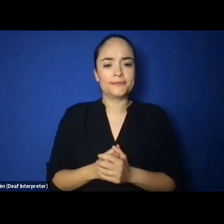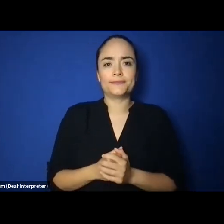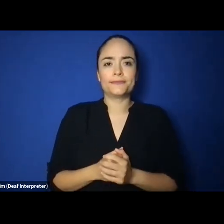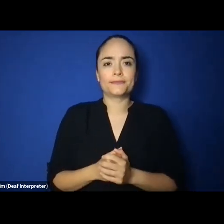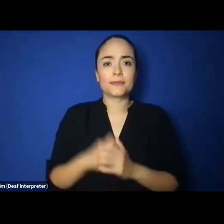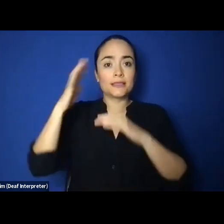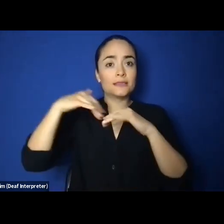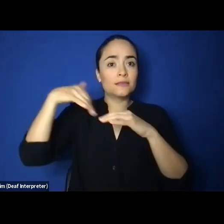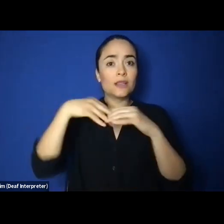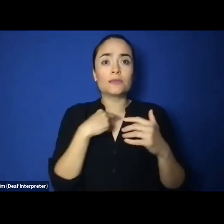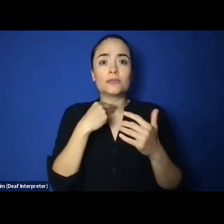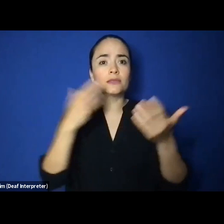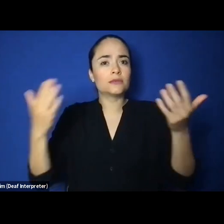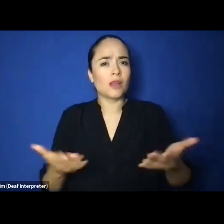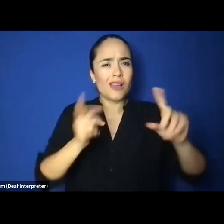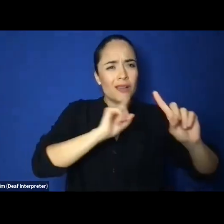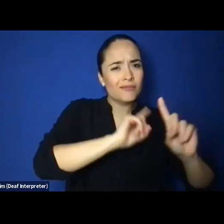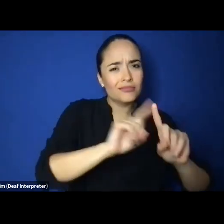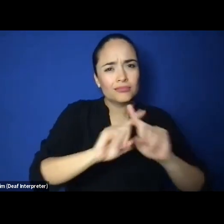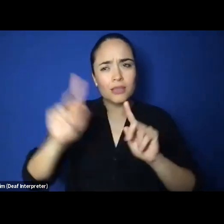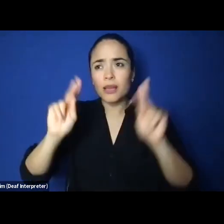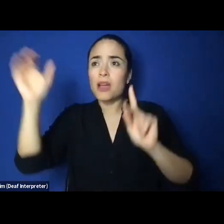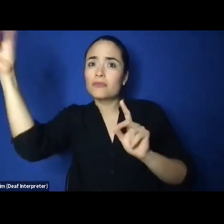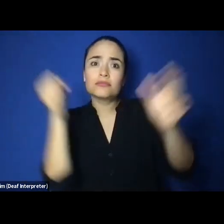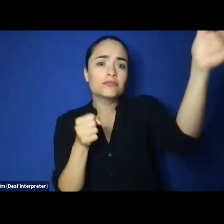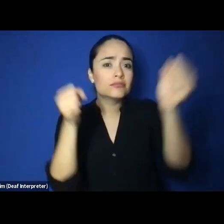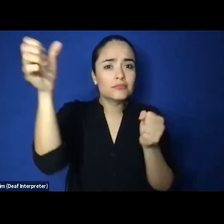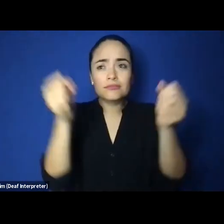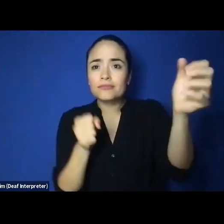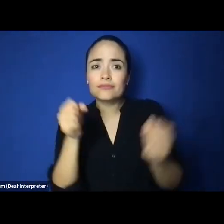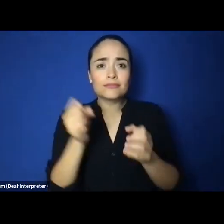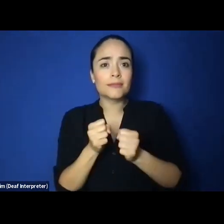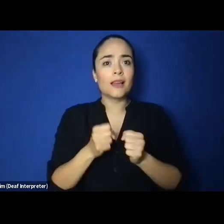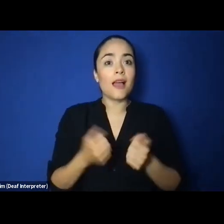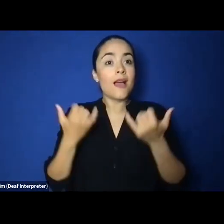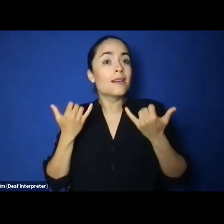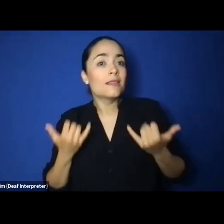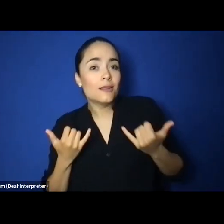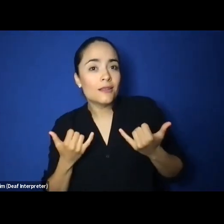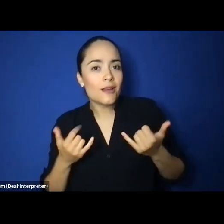little bit of a dance class today. And keep in mind that we're not just going to entertain you, we are